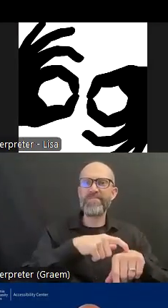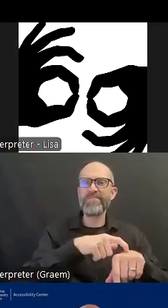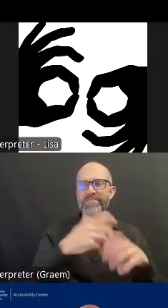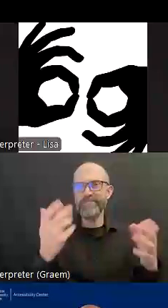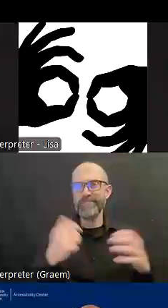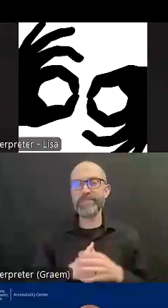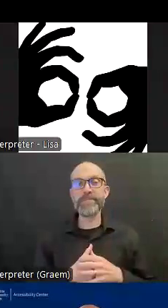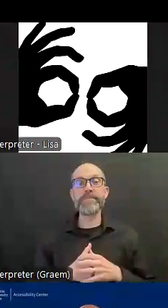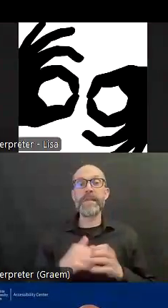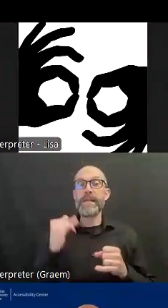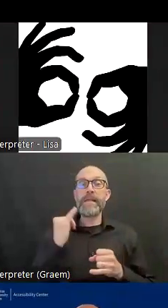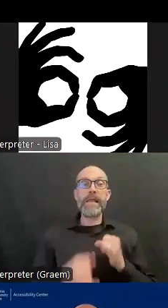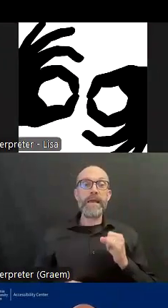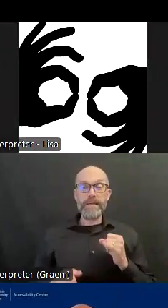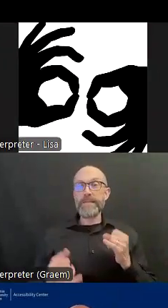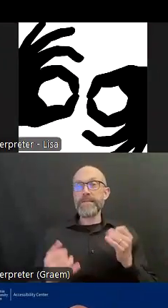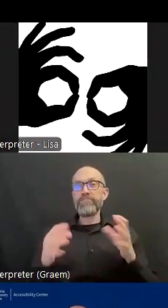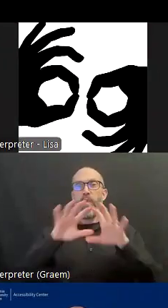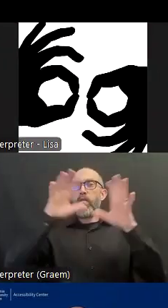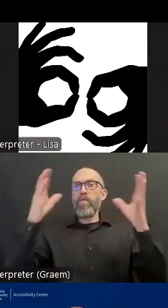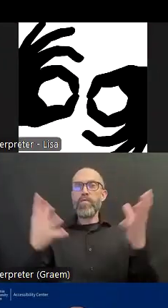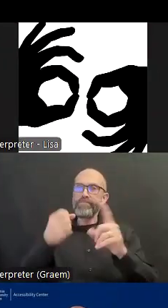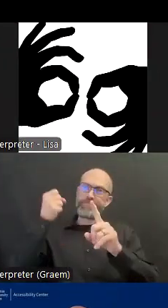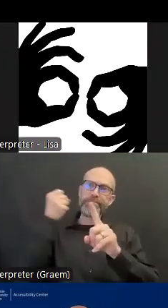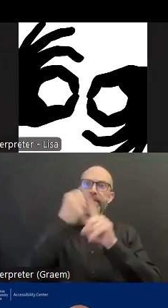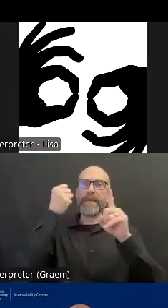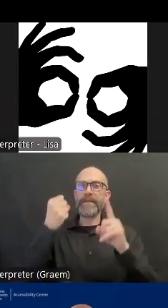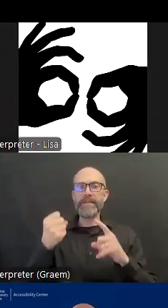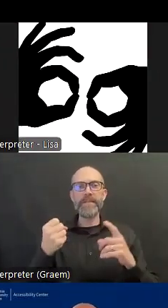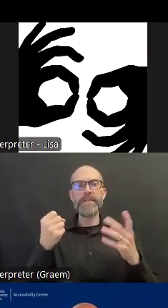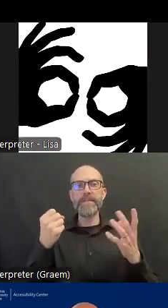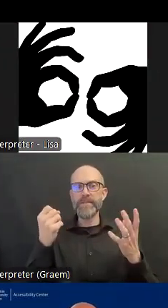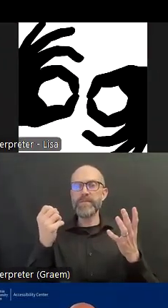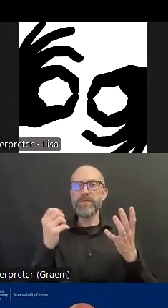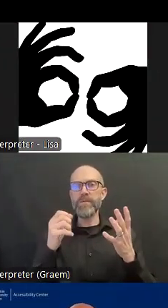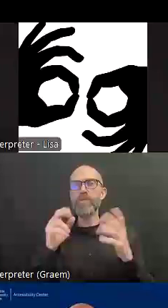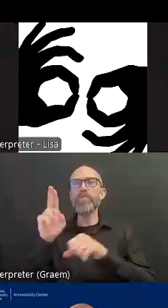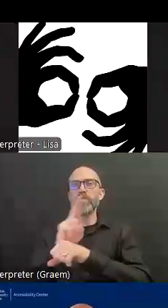And then lastly is just the overall likelihood of impacting users with disabilities.